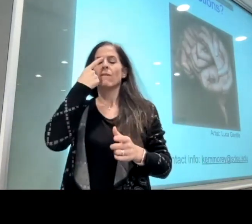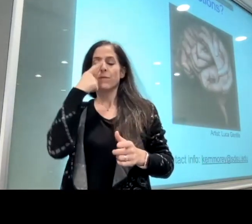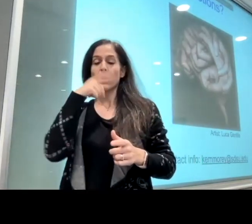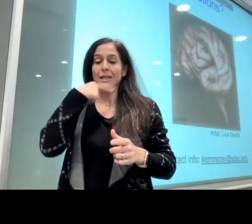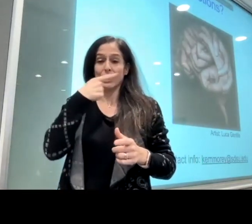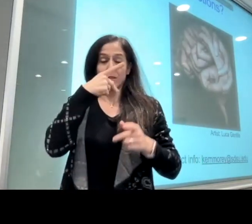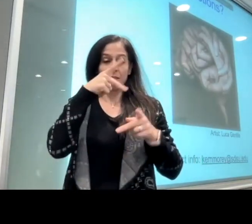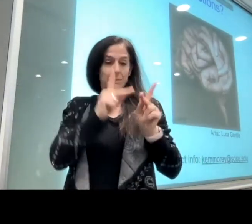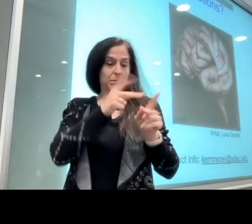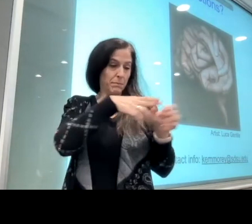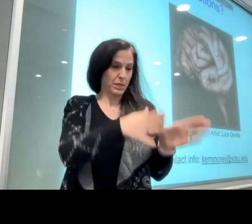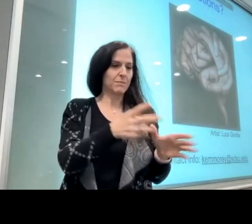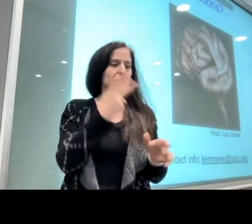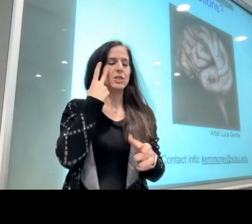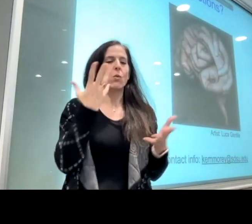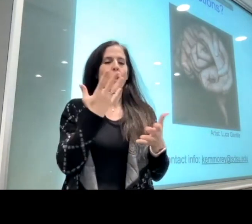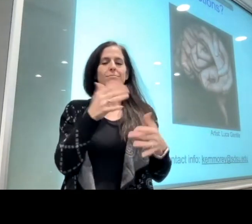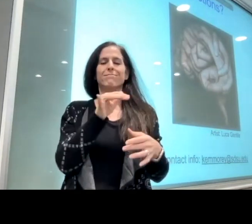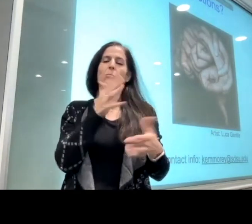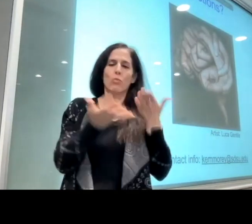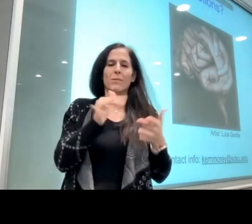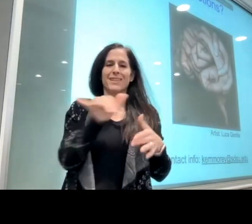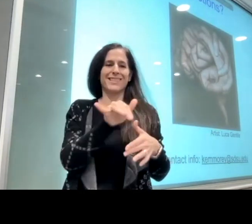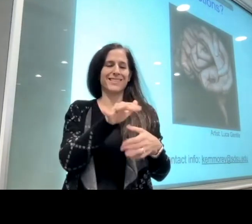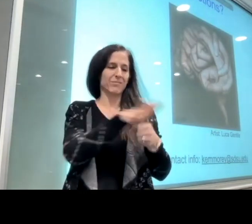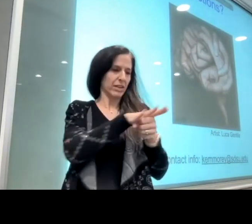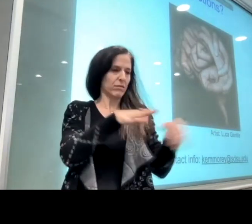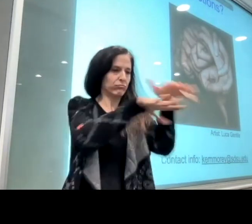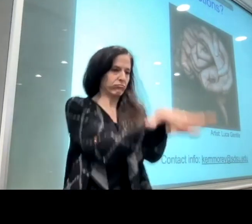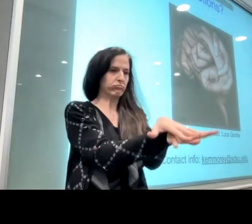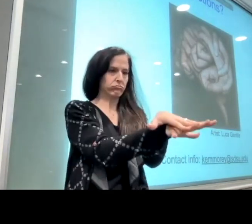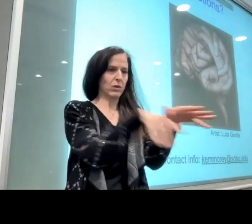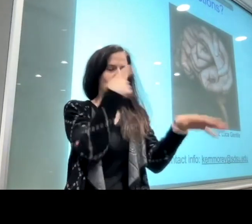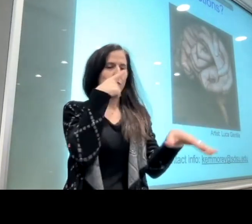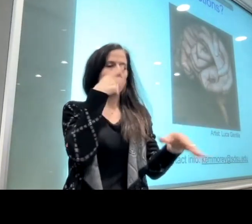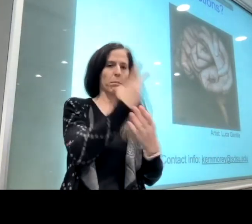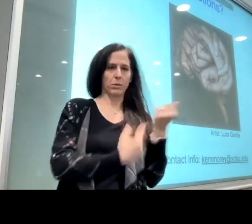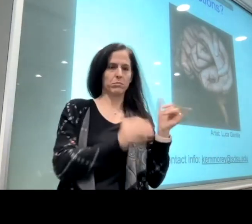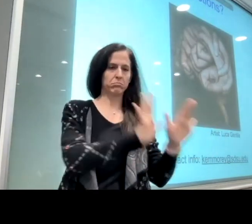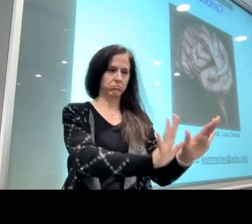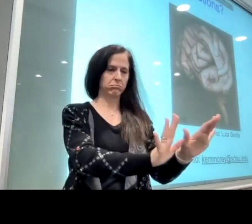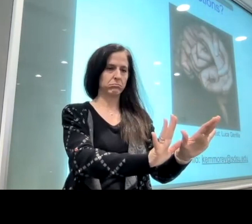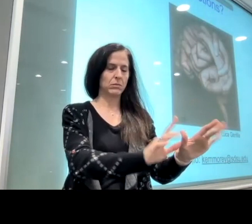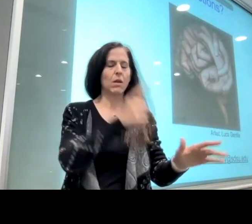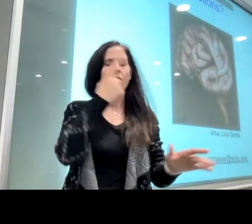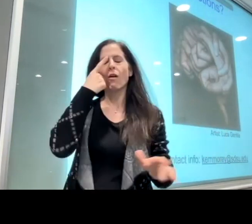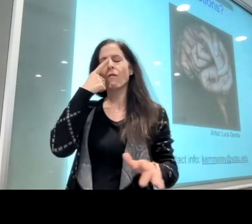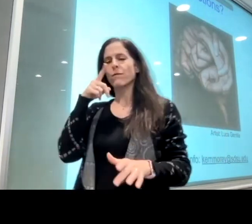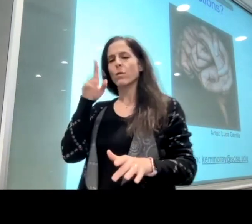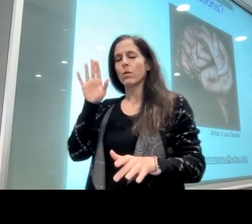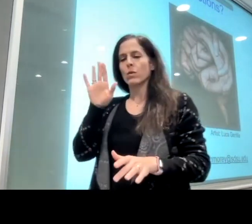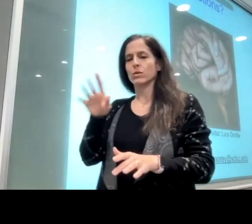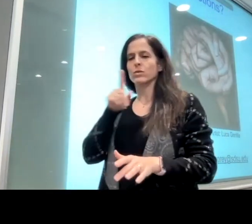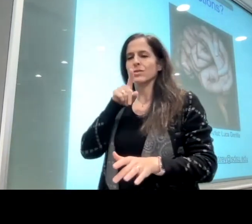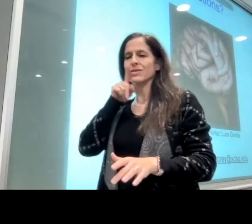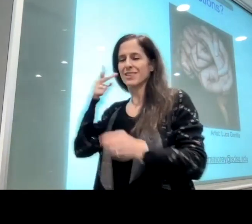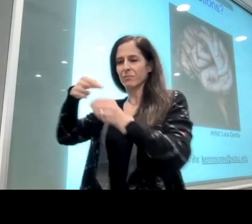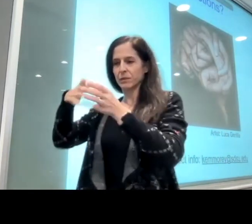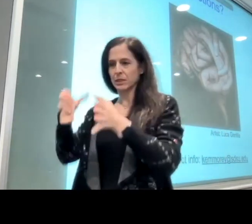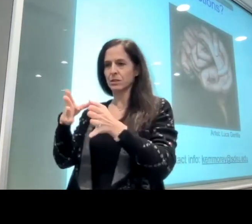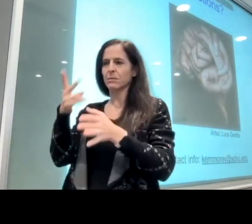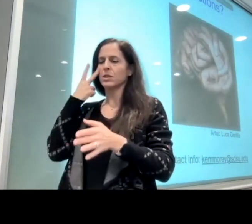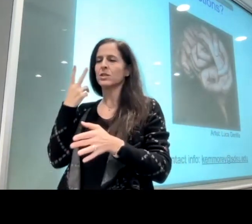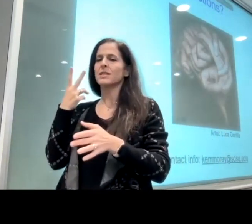or your deaf participants saw the Ig. Activated for semantics, but a separate area that was activated in terms of the phonological task